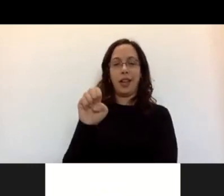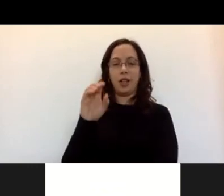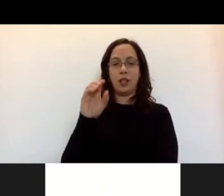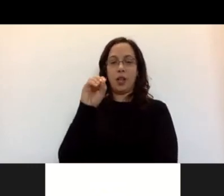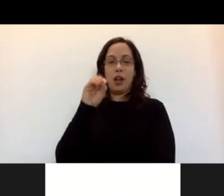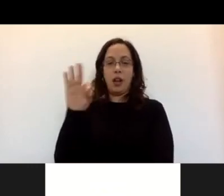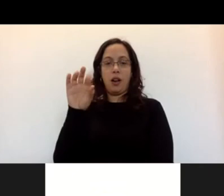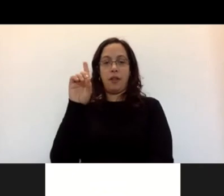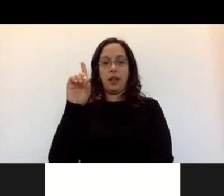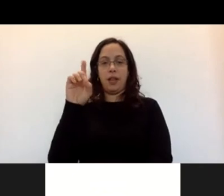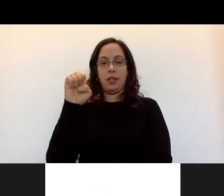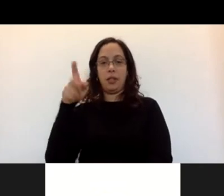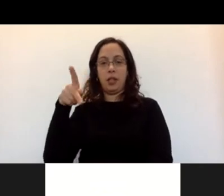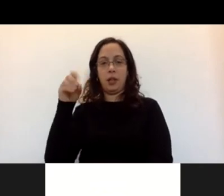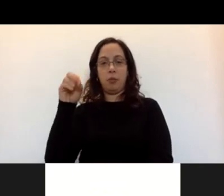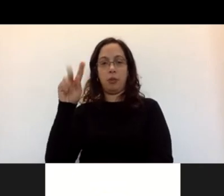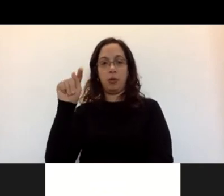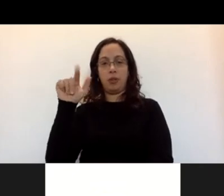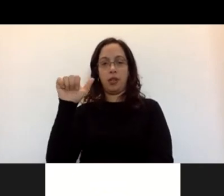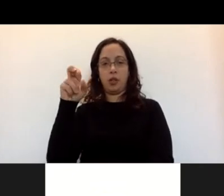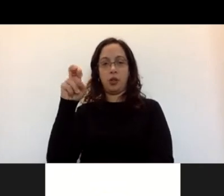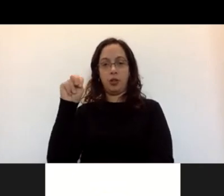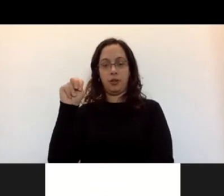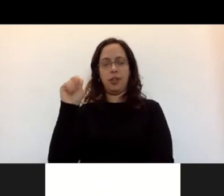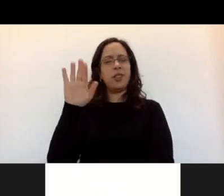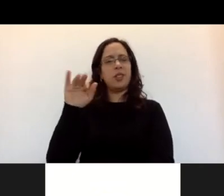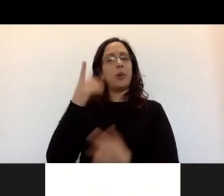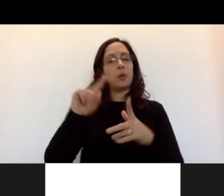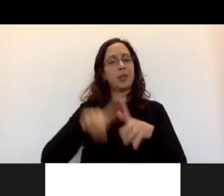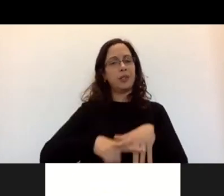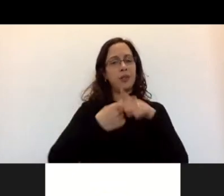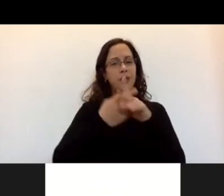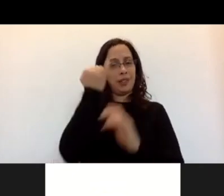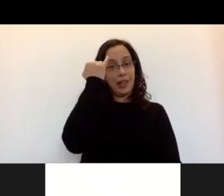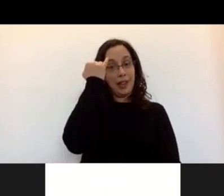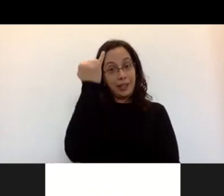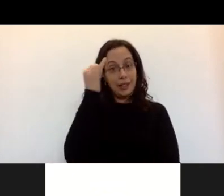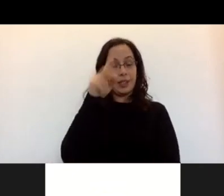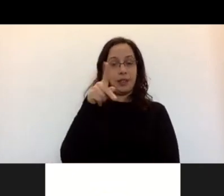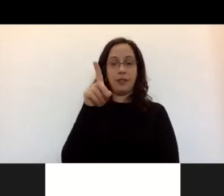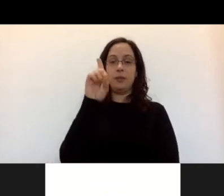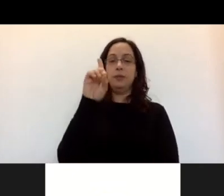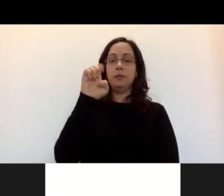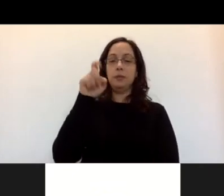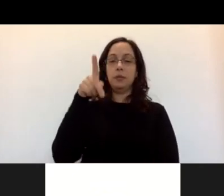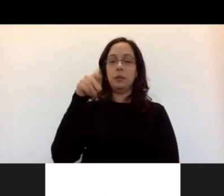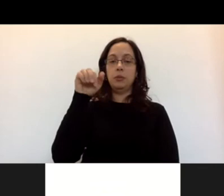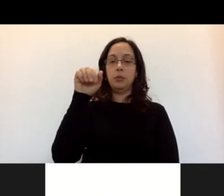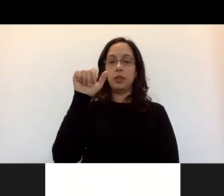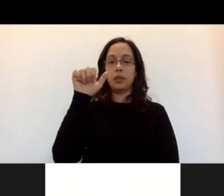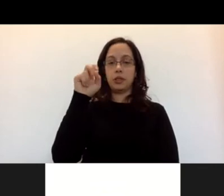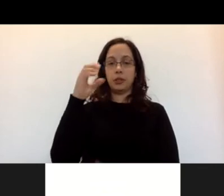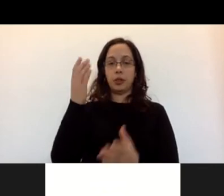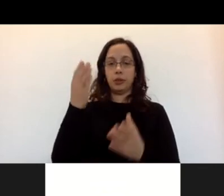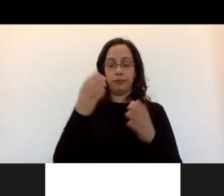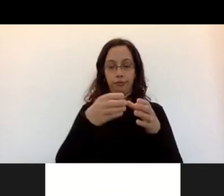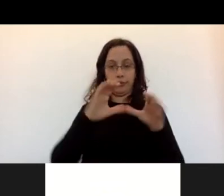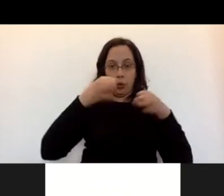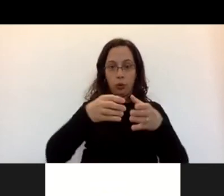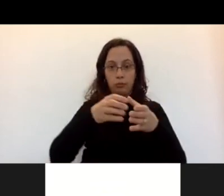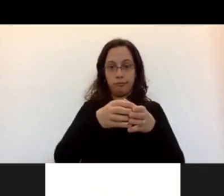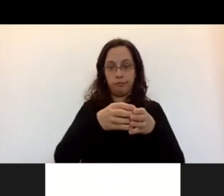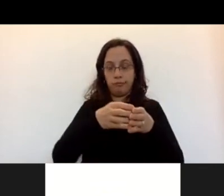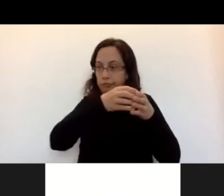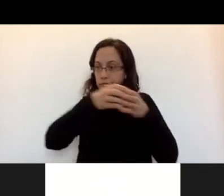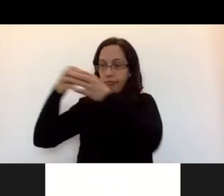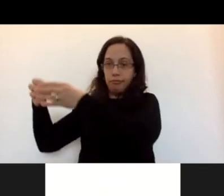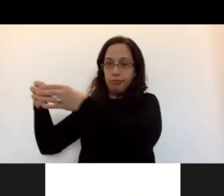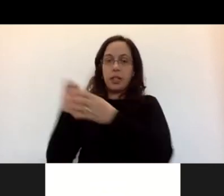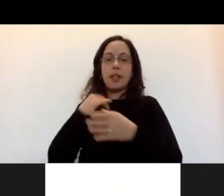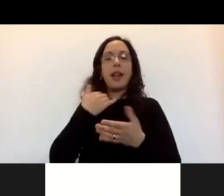beginning of the idea that deportation is a way to claim land in imperial structures across the globe